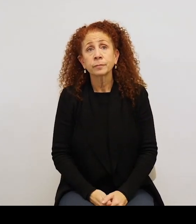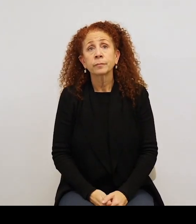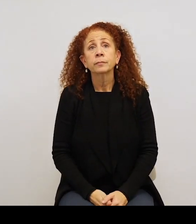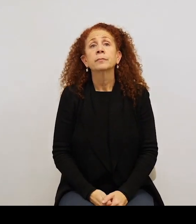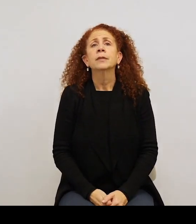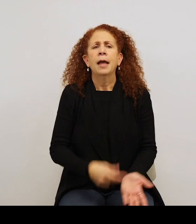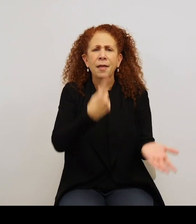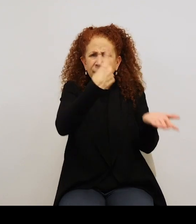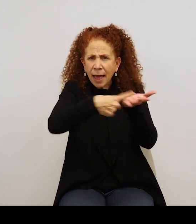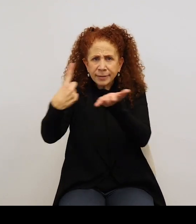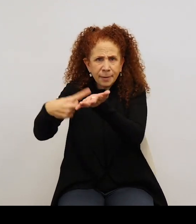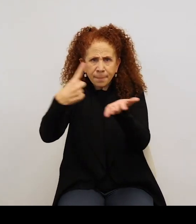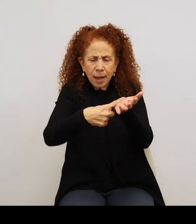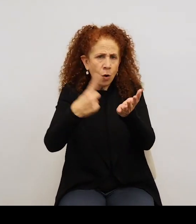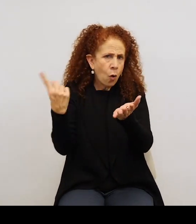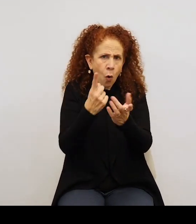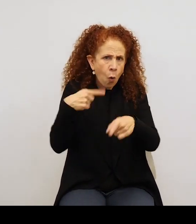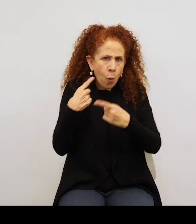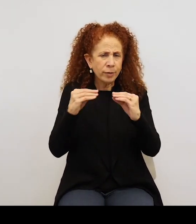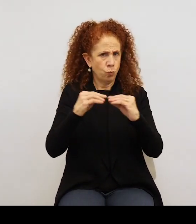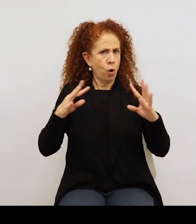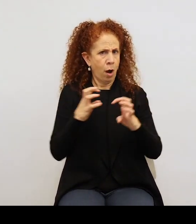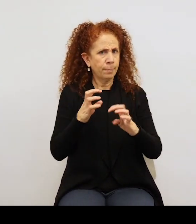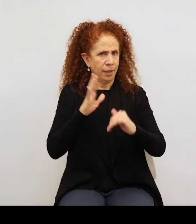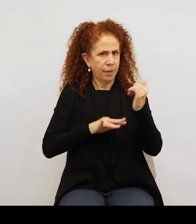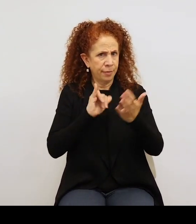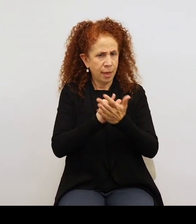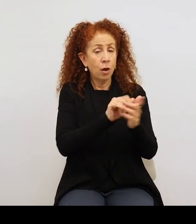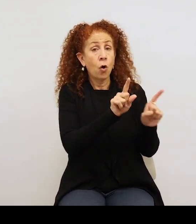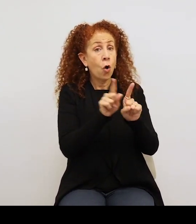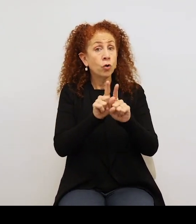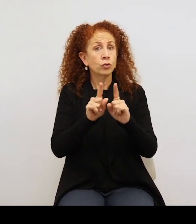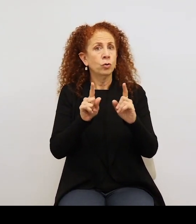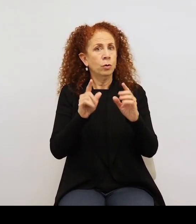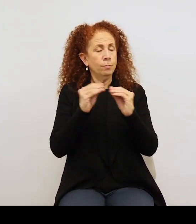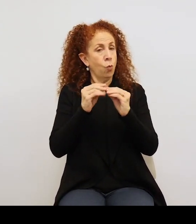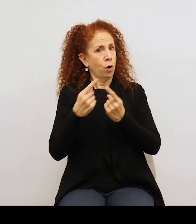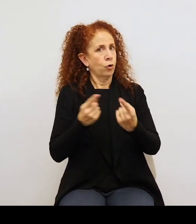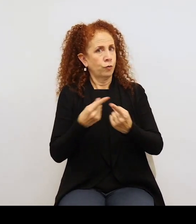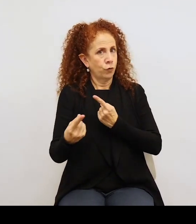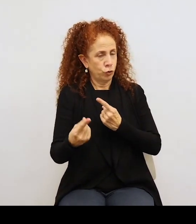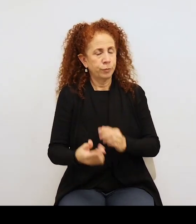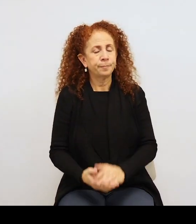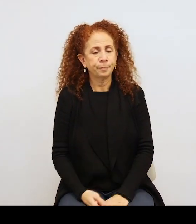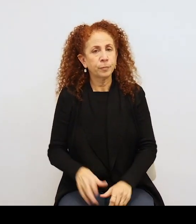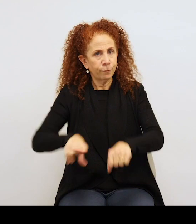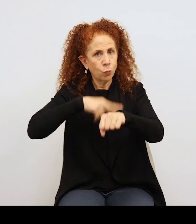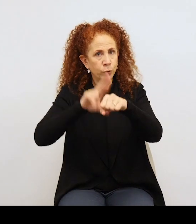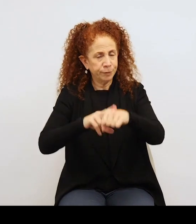The debate was always much more complex and also much more controversial, of course.